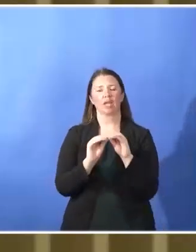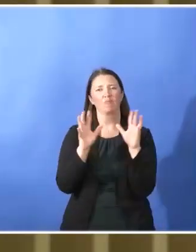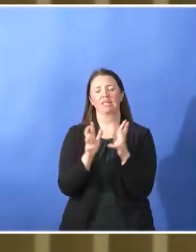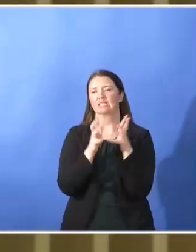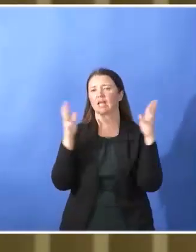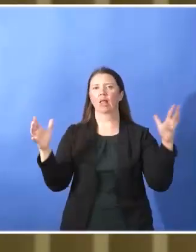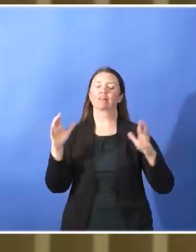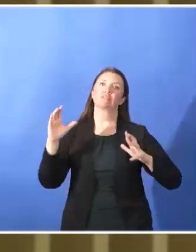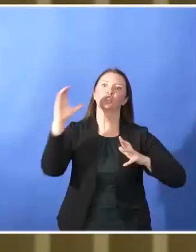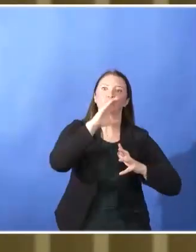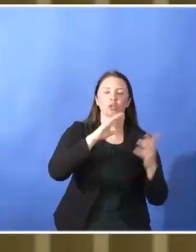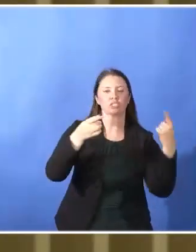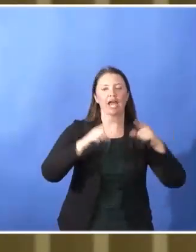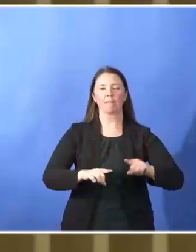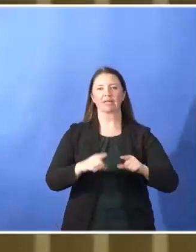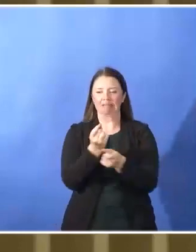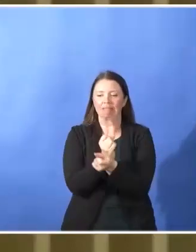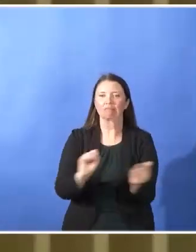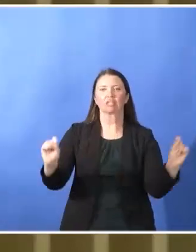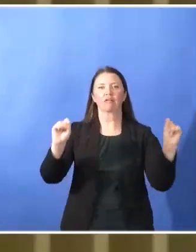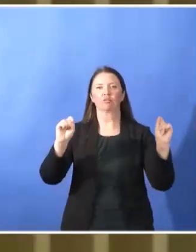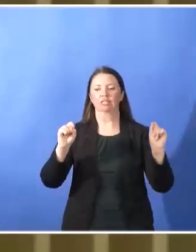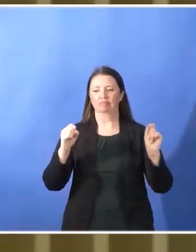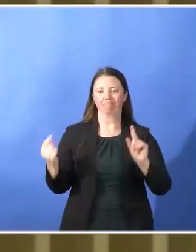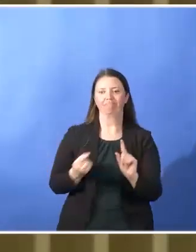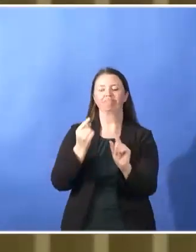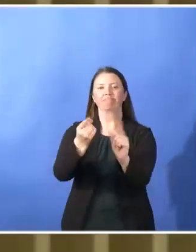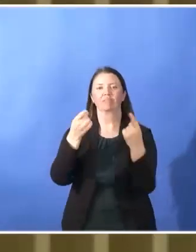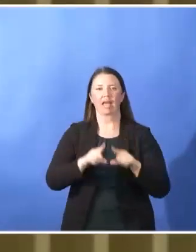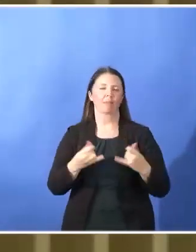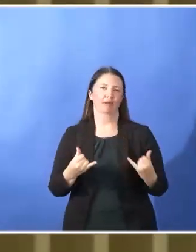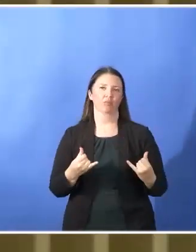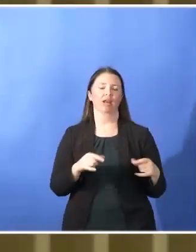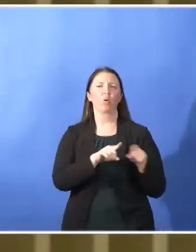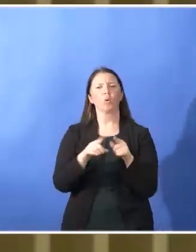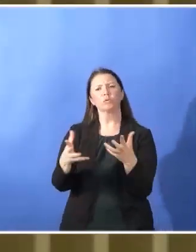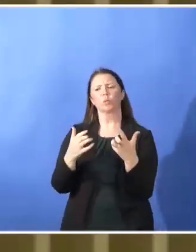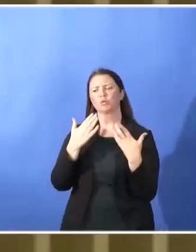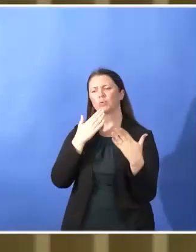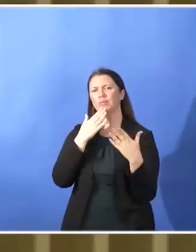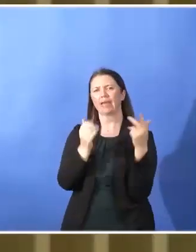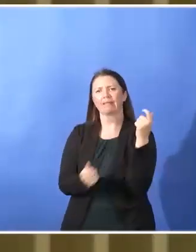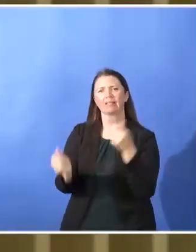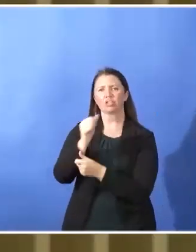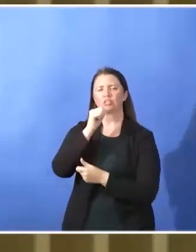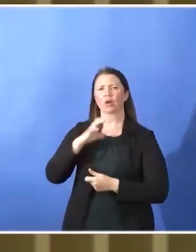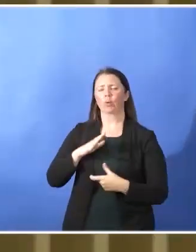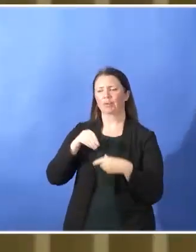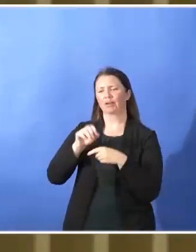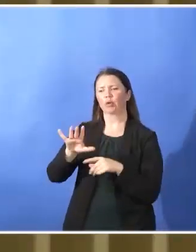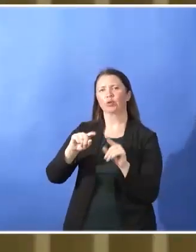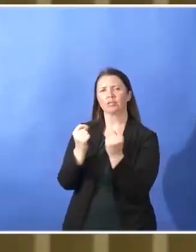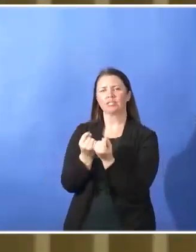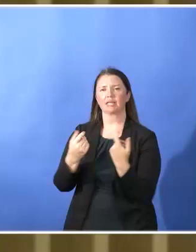HER TEAM. THERE IS AN ENTIRE CROSS BUREAU